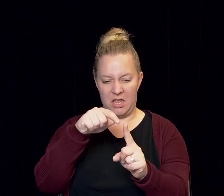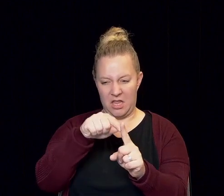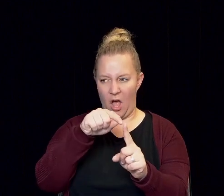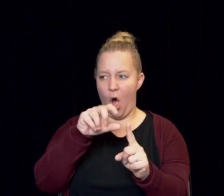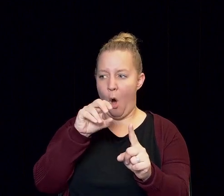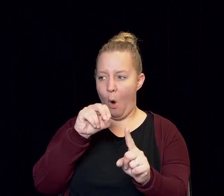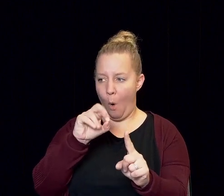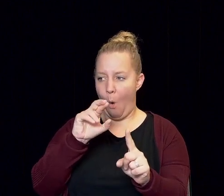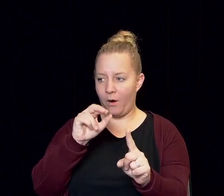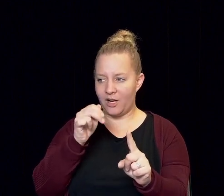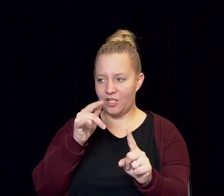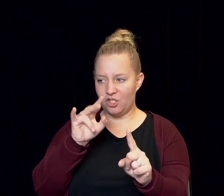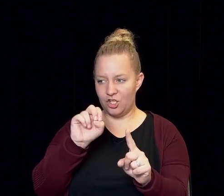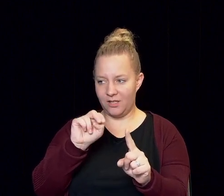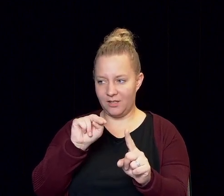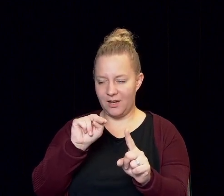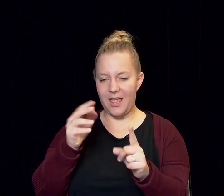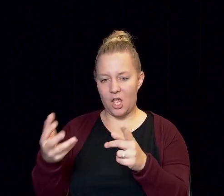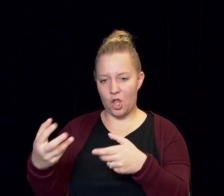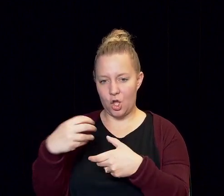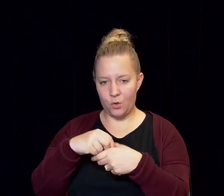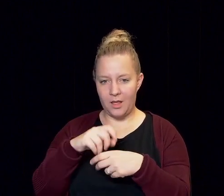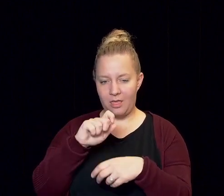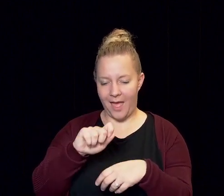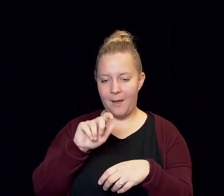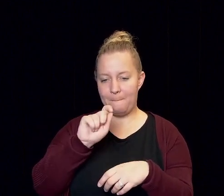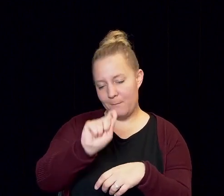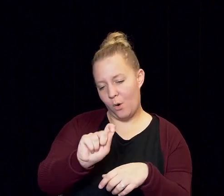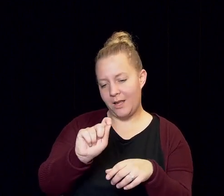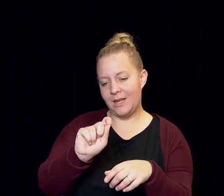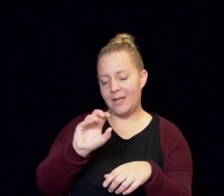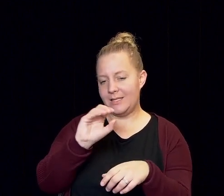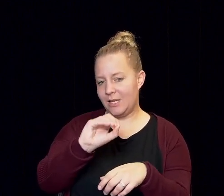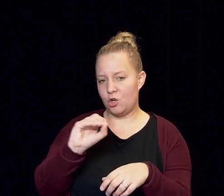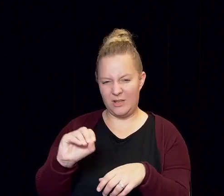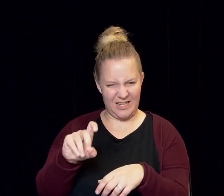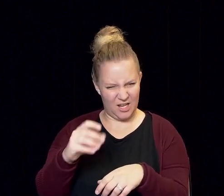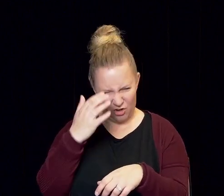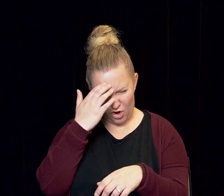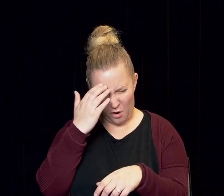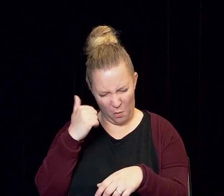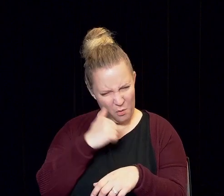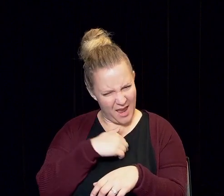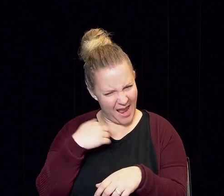the other side. The origin is right here, this point 0,0. So we need to know, do we have the origin